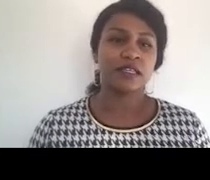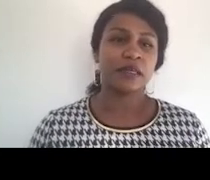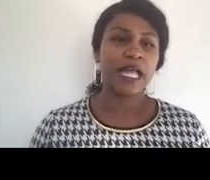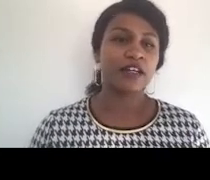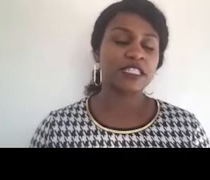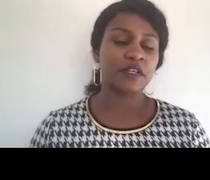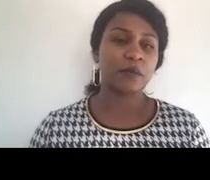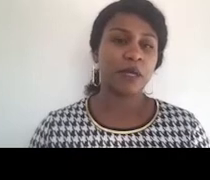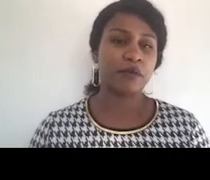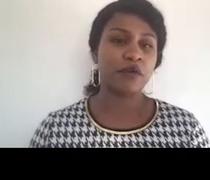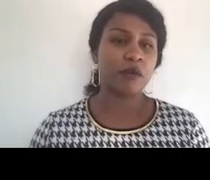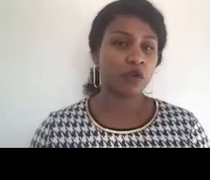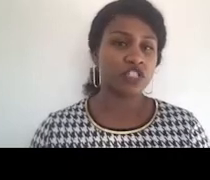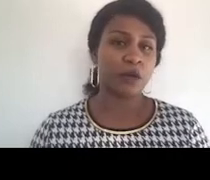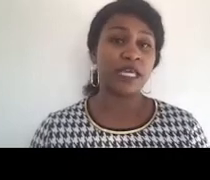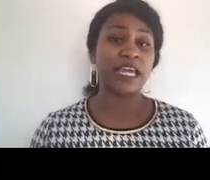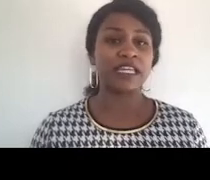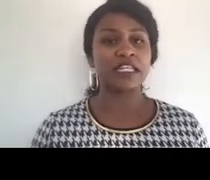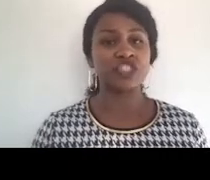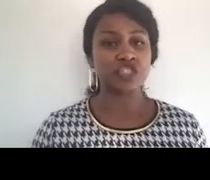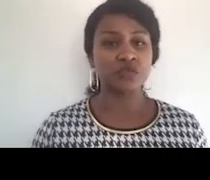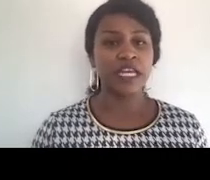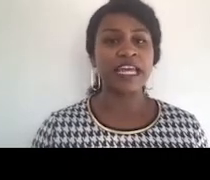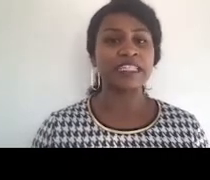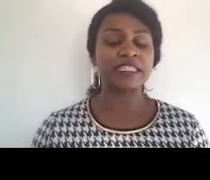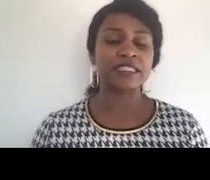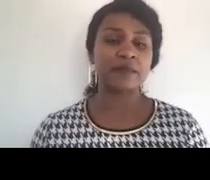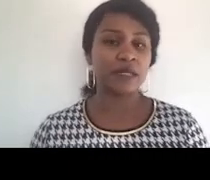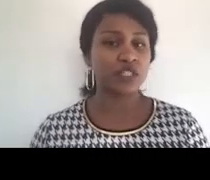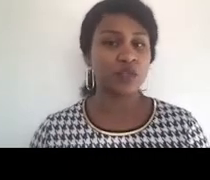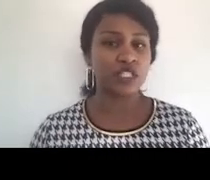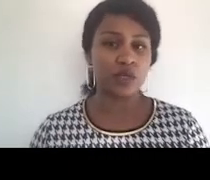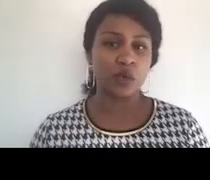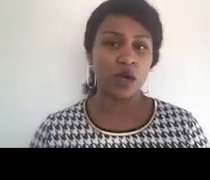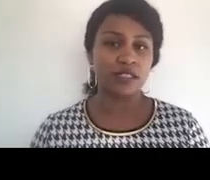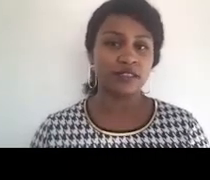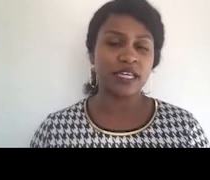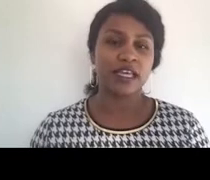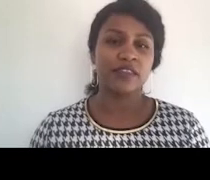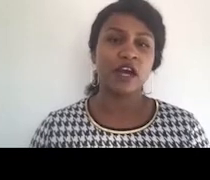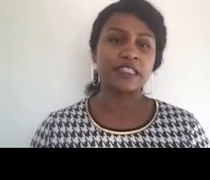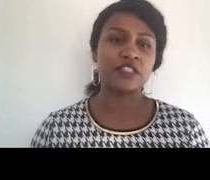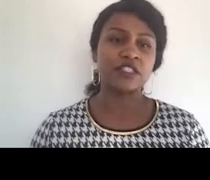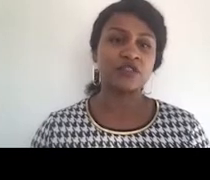The Black Arts Development Program workshop began in June and ended in September 2021. The actors